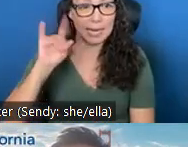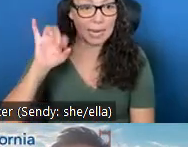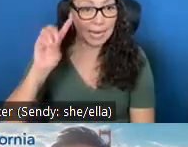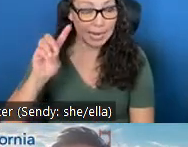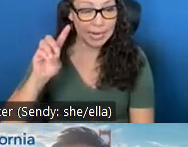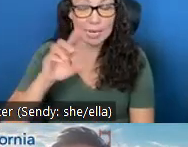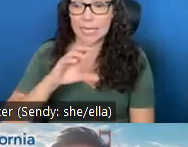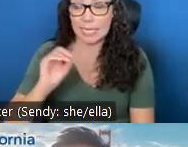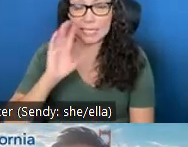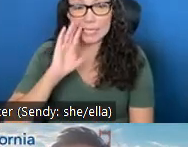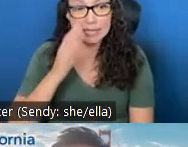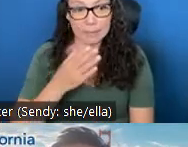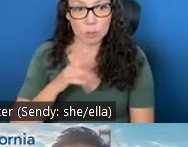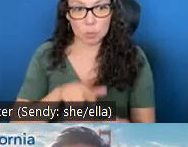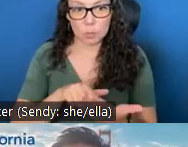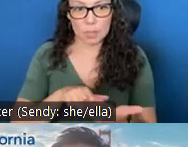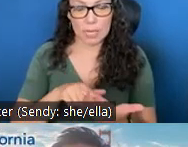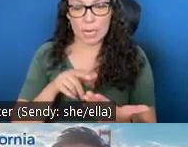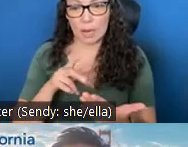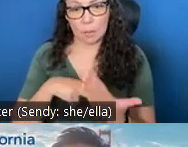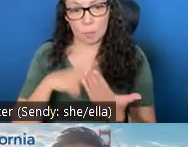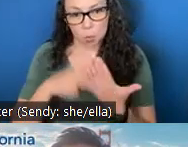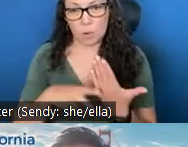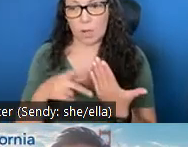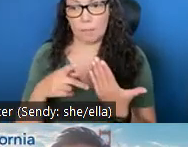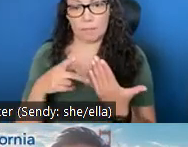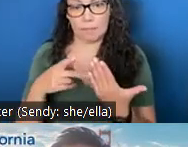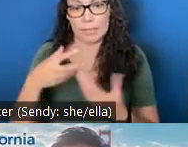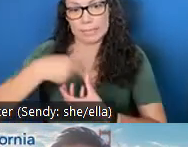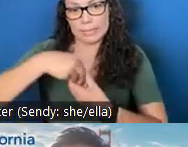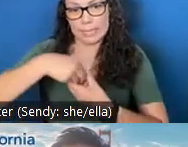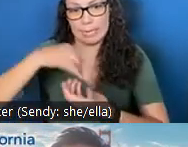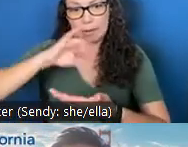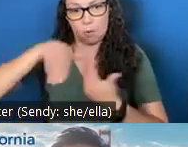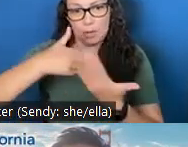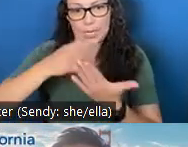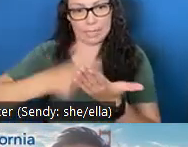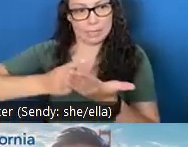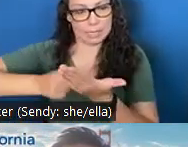all these discussions so probably something that should be thought about more is how to integrate